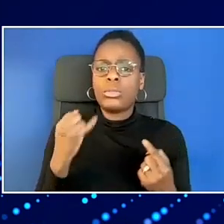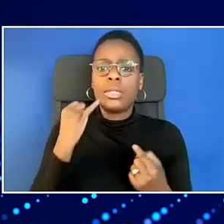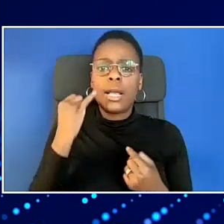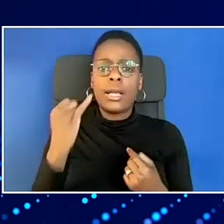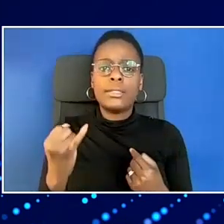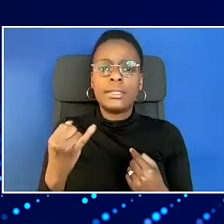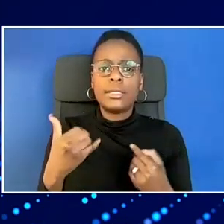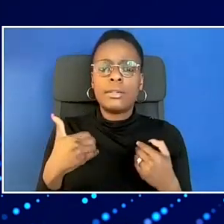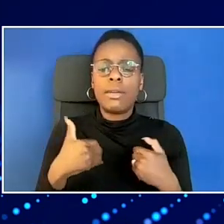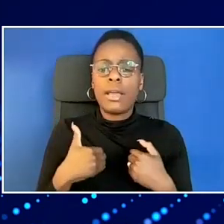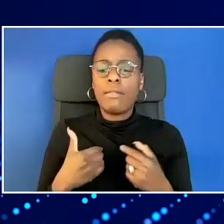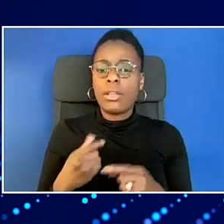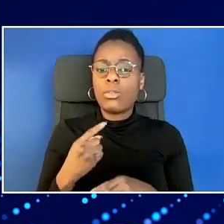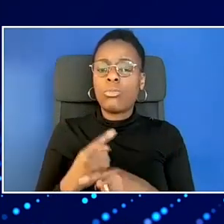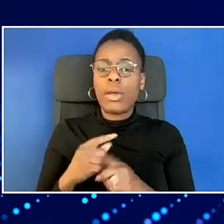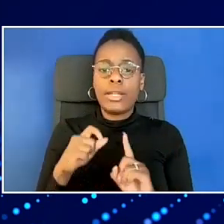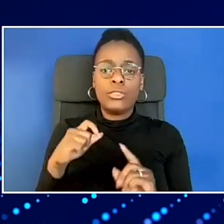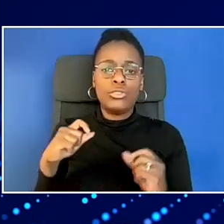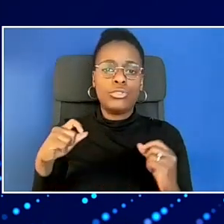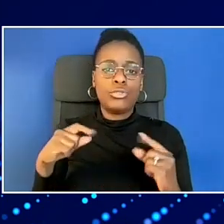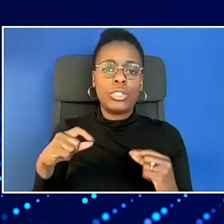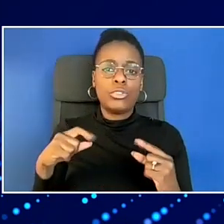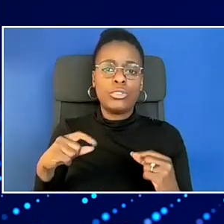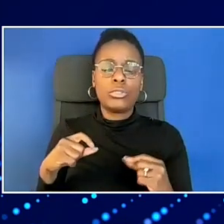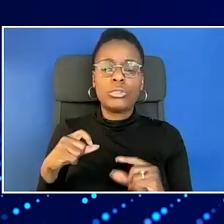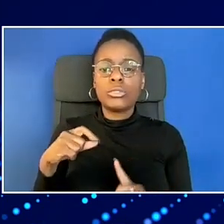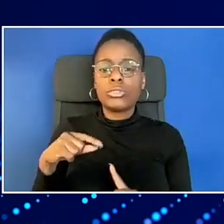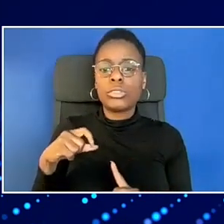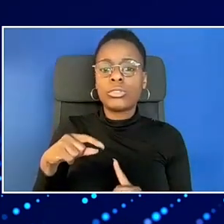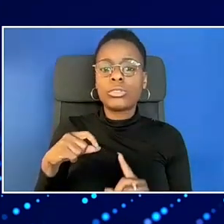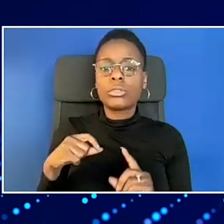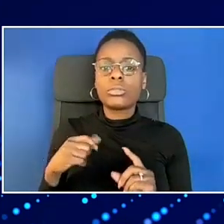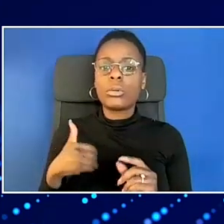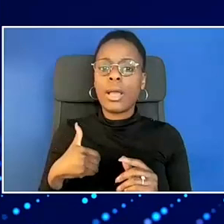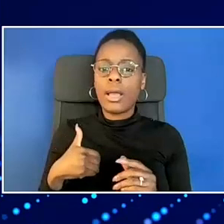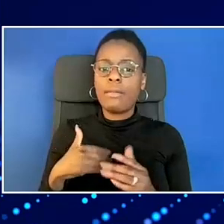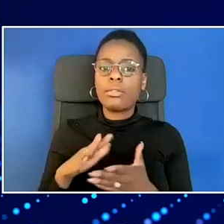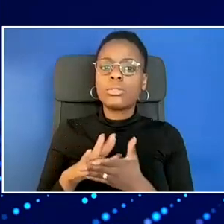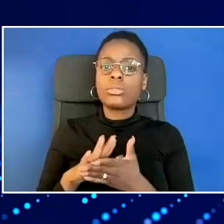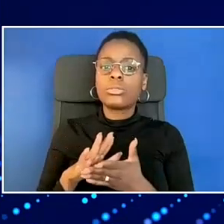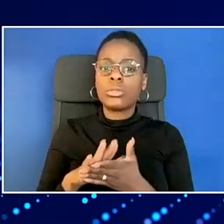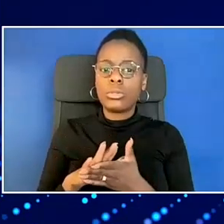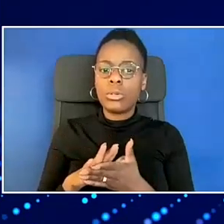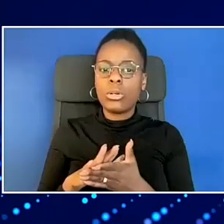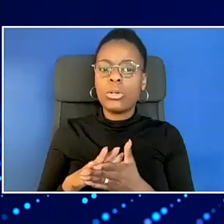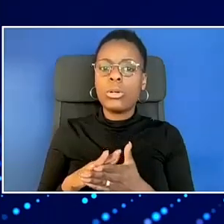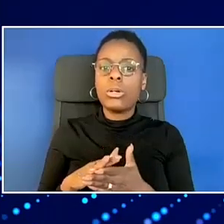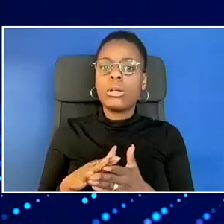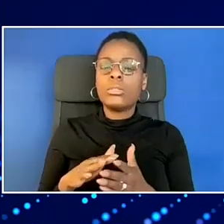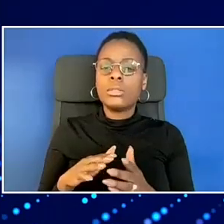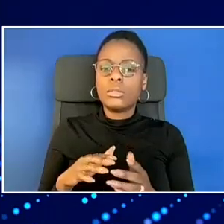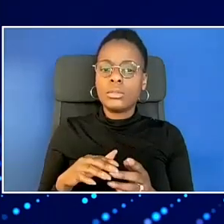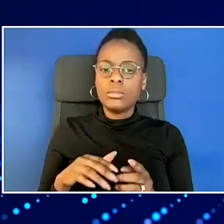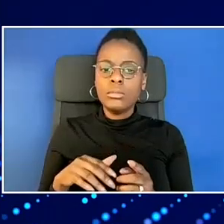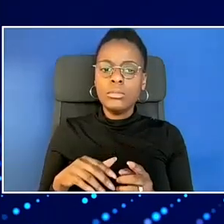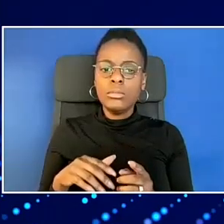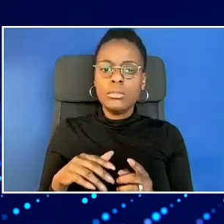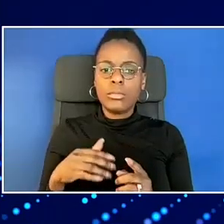triggers to require an institution to have to apply for, I guess, what we're calling direct authorization. I think the number- any number threshold